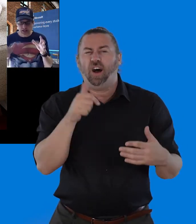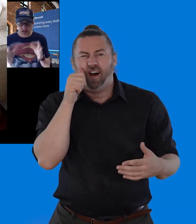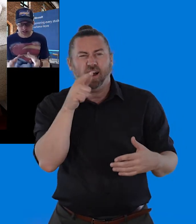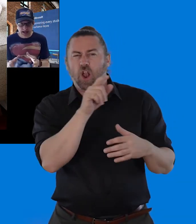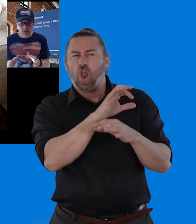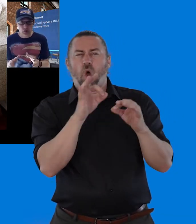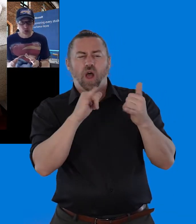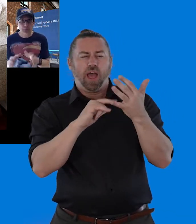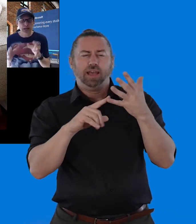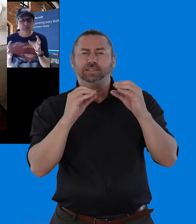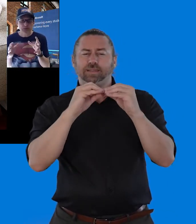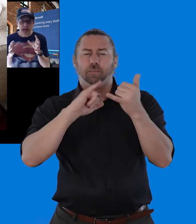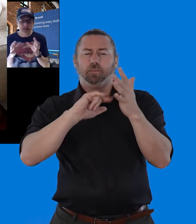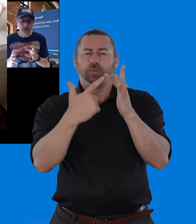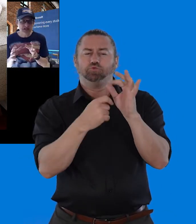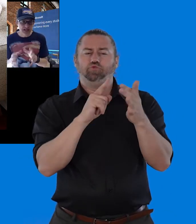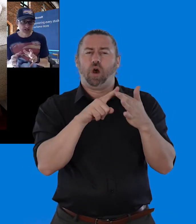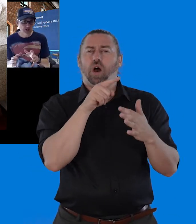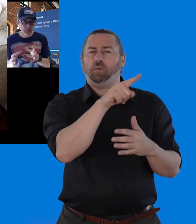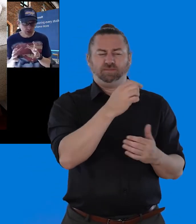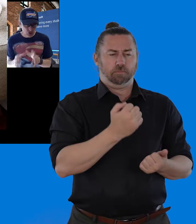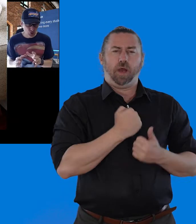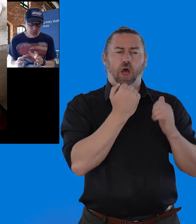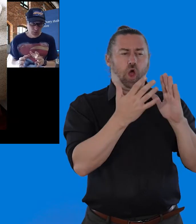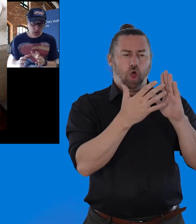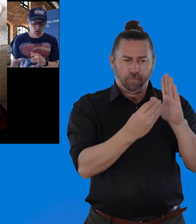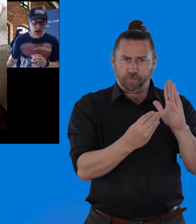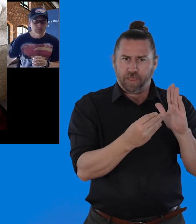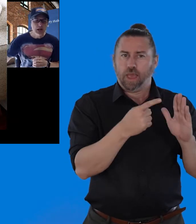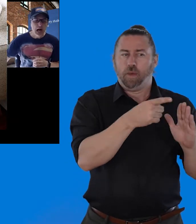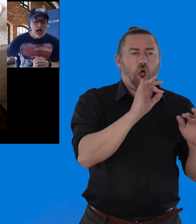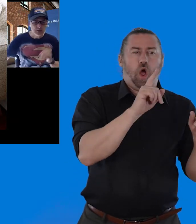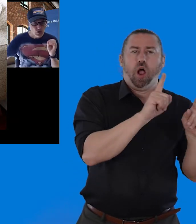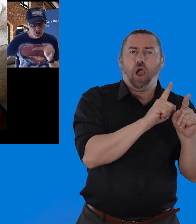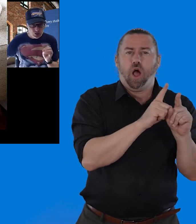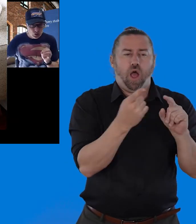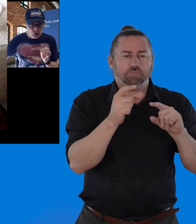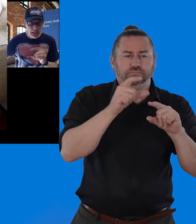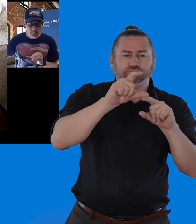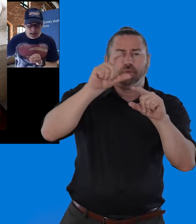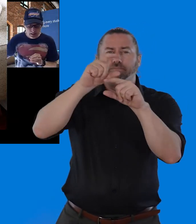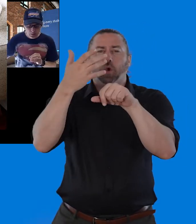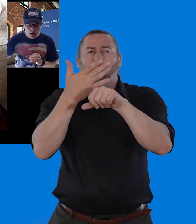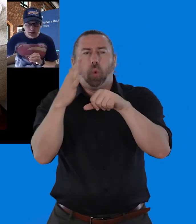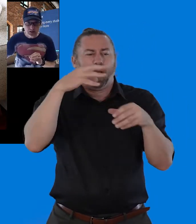you get a standalone copy and then it doesn't mature. Alright? So, I just want you to keep that in mind.